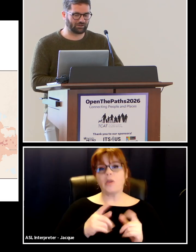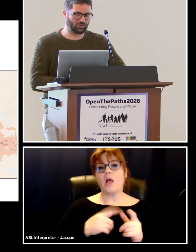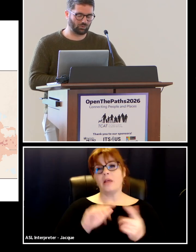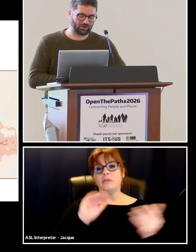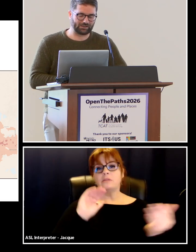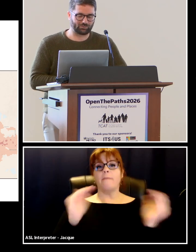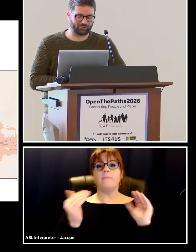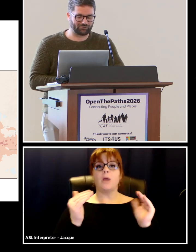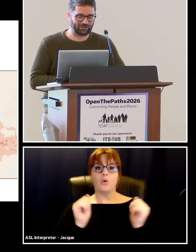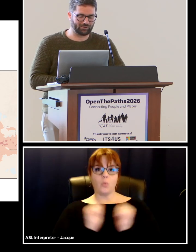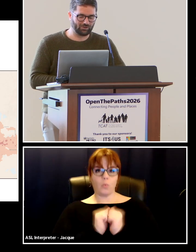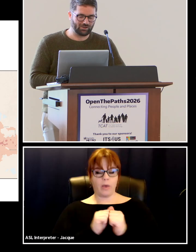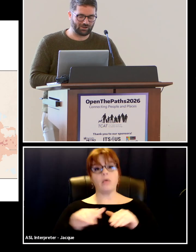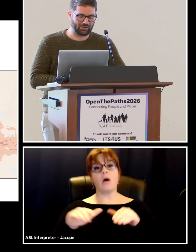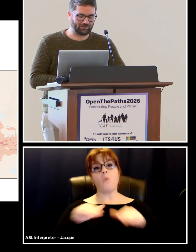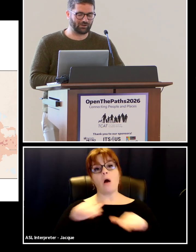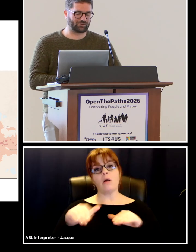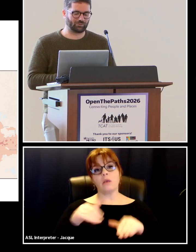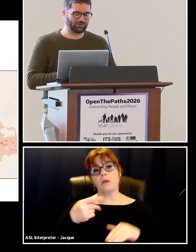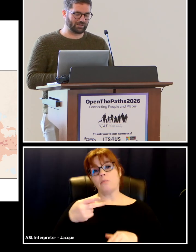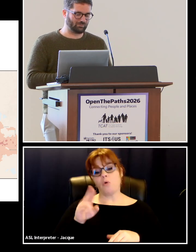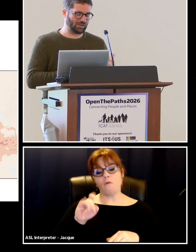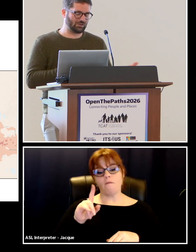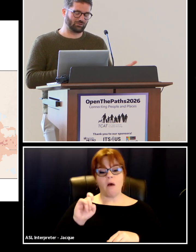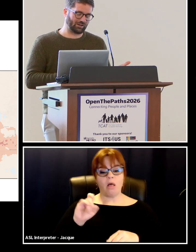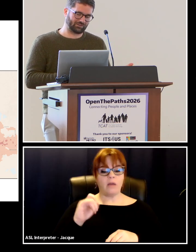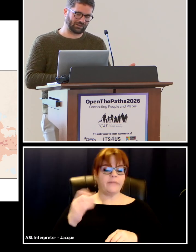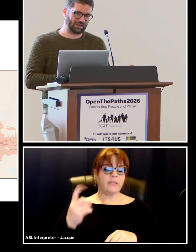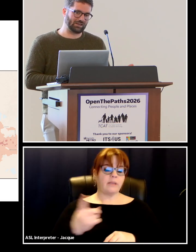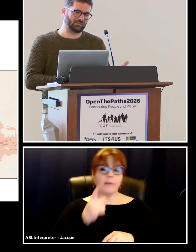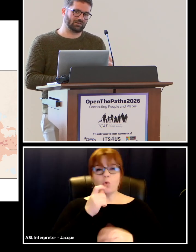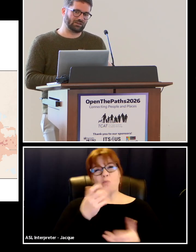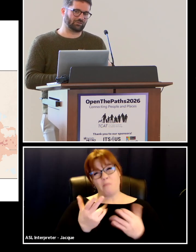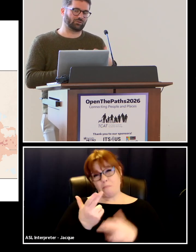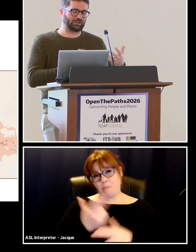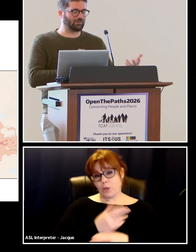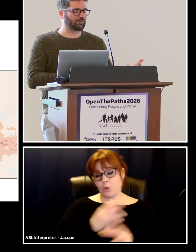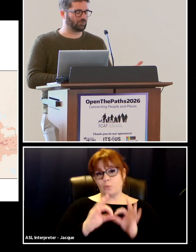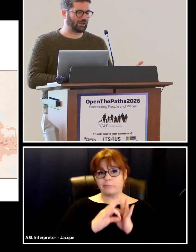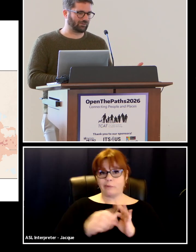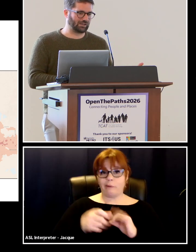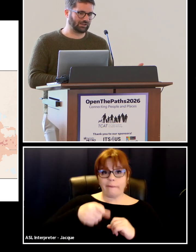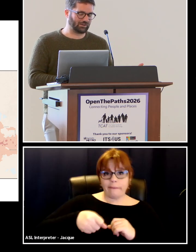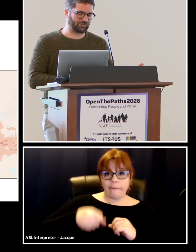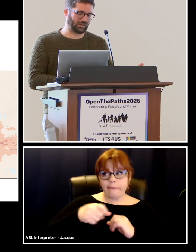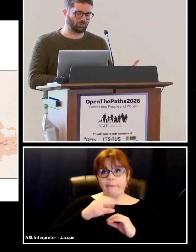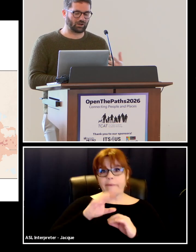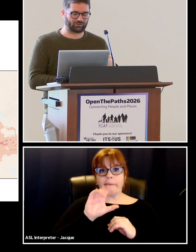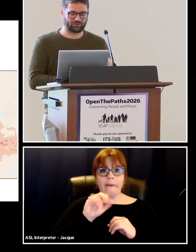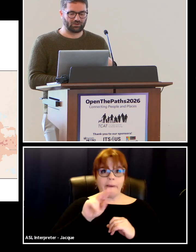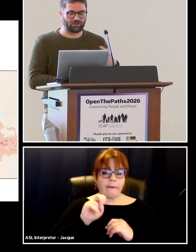a walking profile uh of someone that may utilize a cane, is only comfortable navigating on sidewalks,